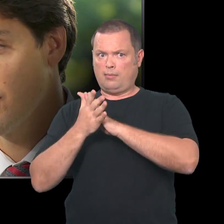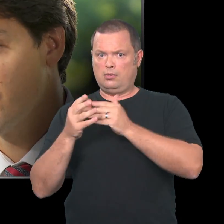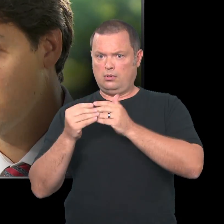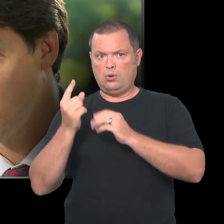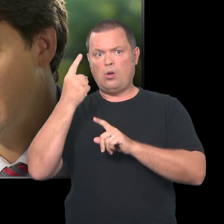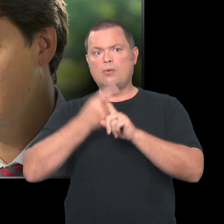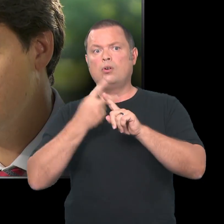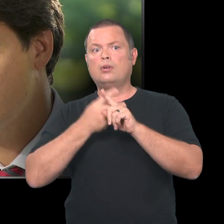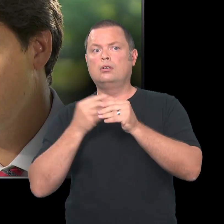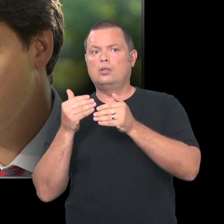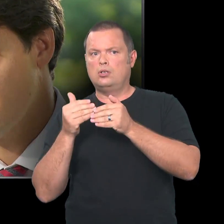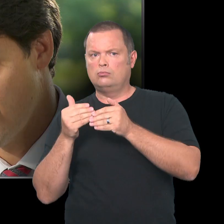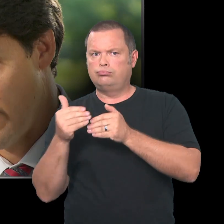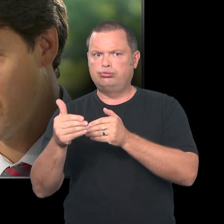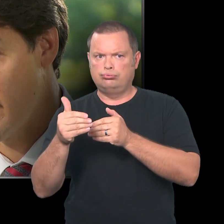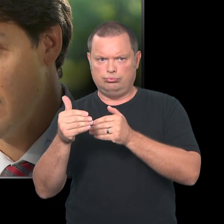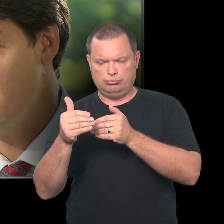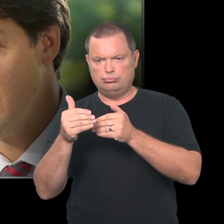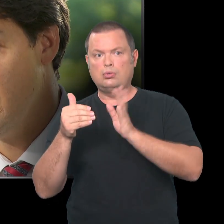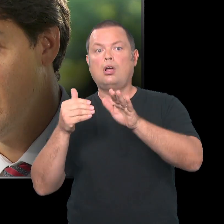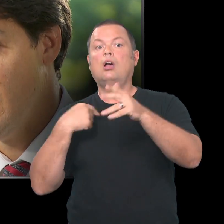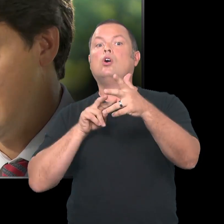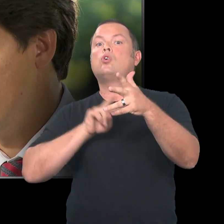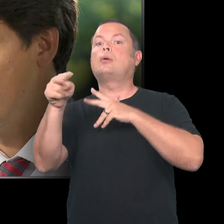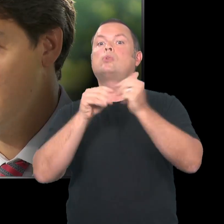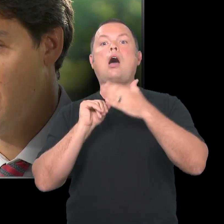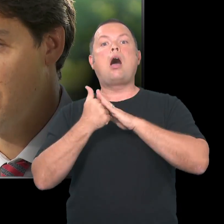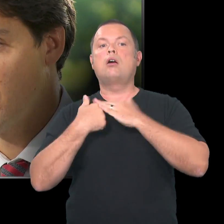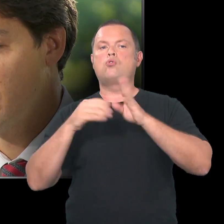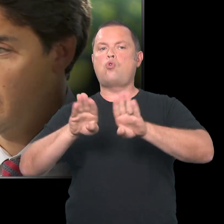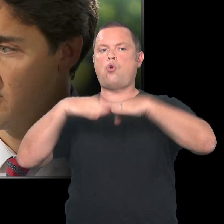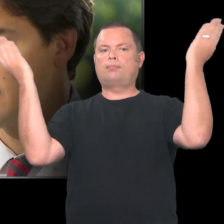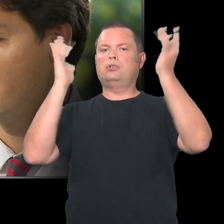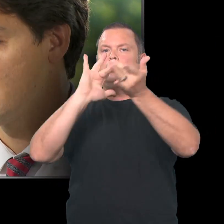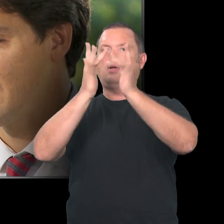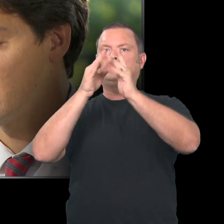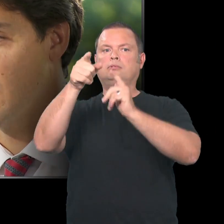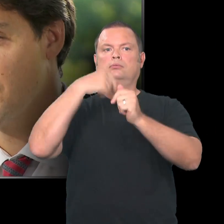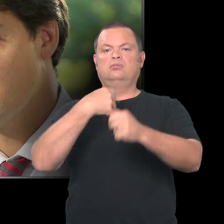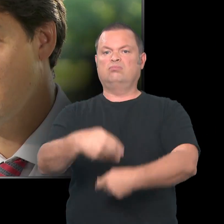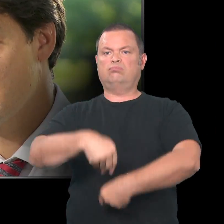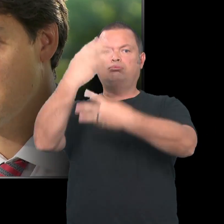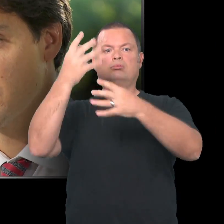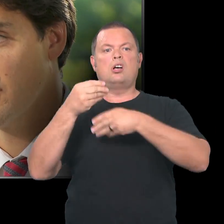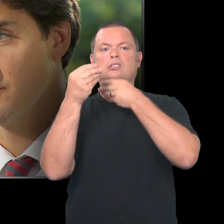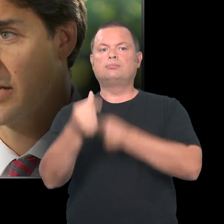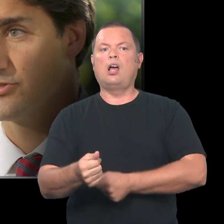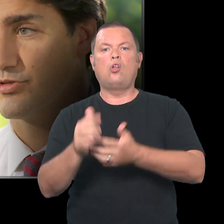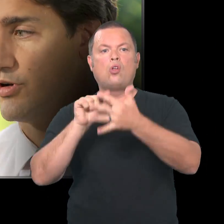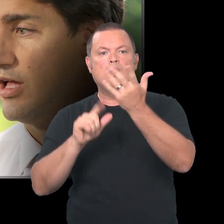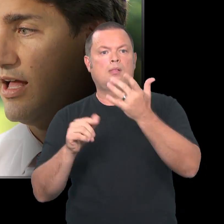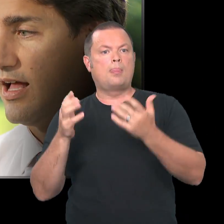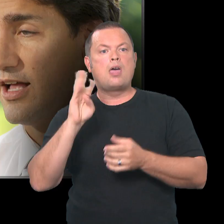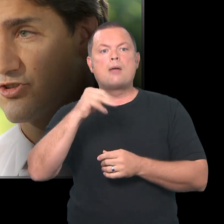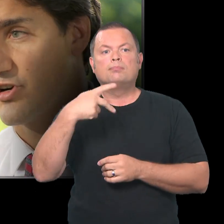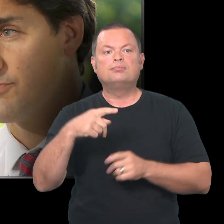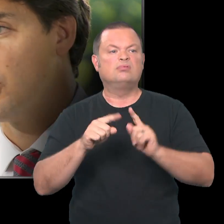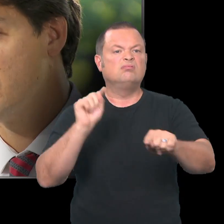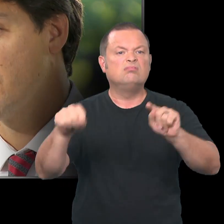in months after I became leader, I started proactive disclosure. So every MP within my party, and the Senators at the time,